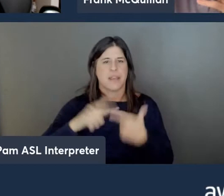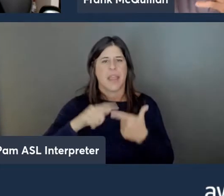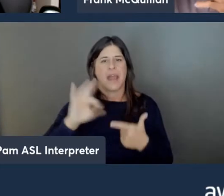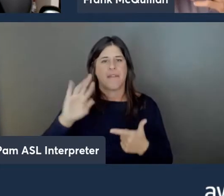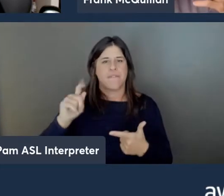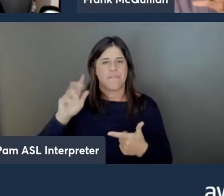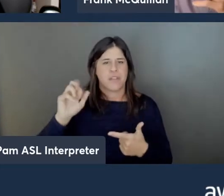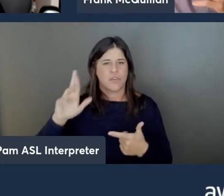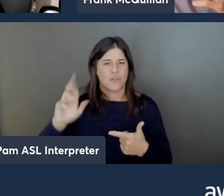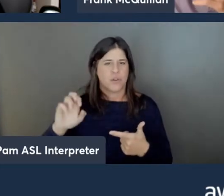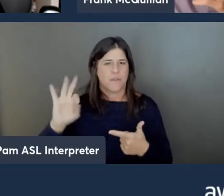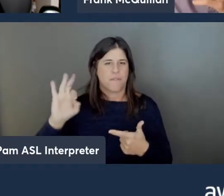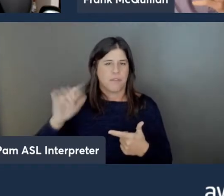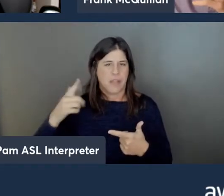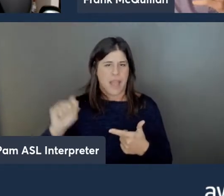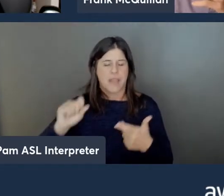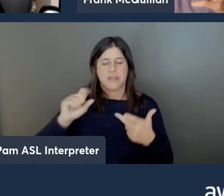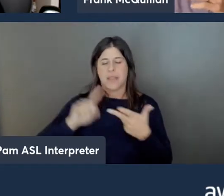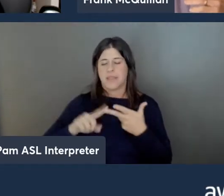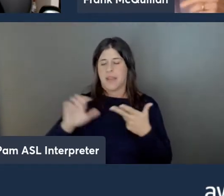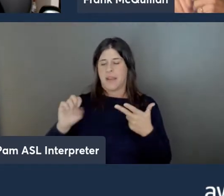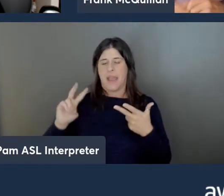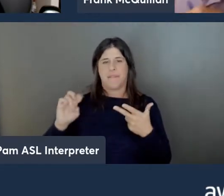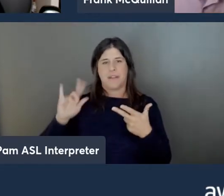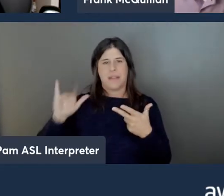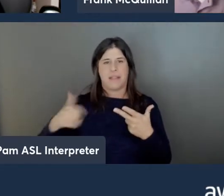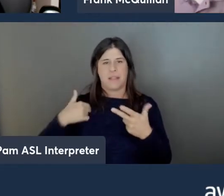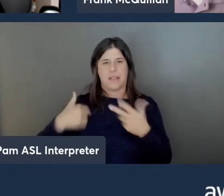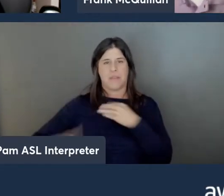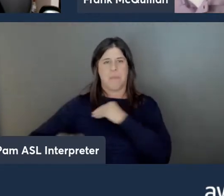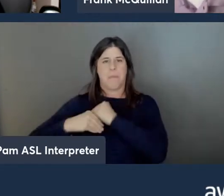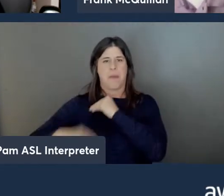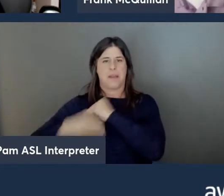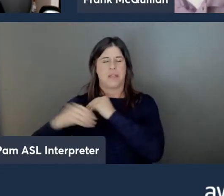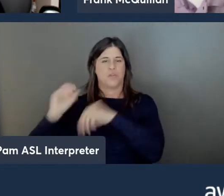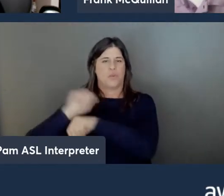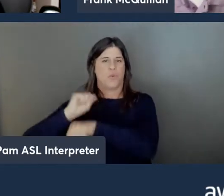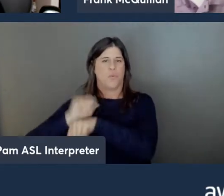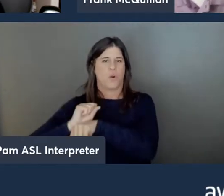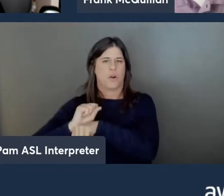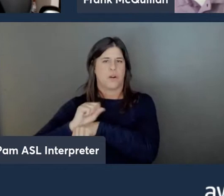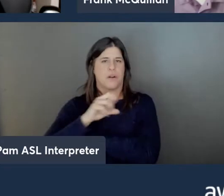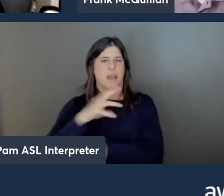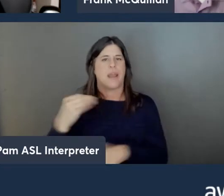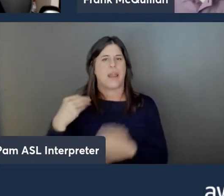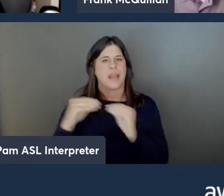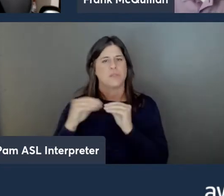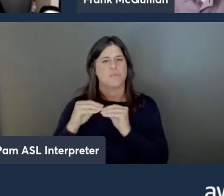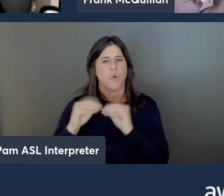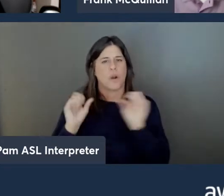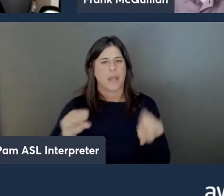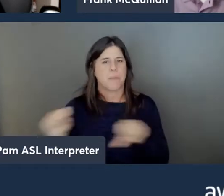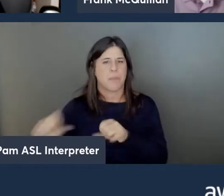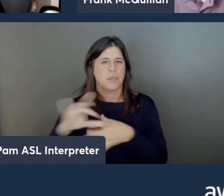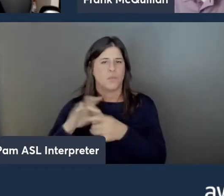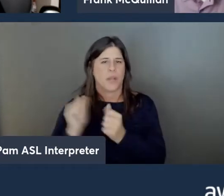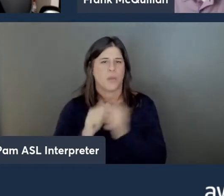Evidently then sort of does additional work. Has additional capability in the area of experimentation